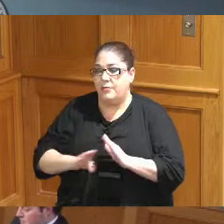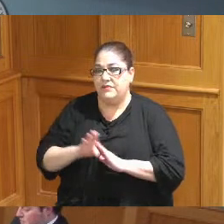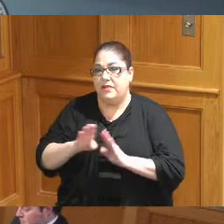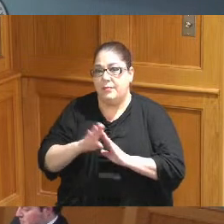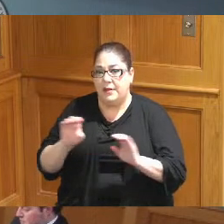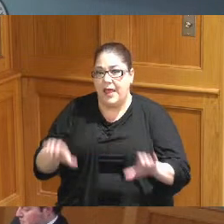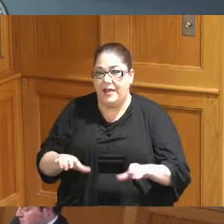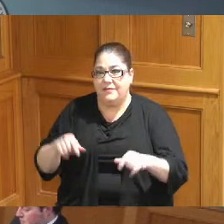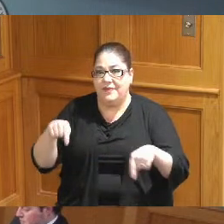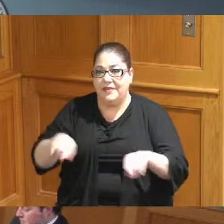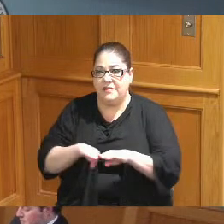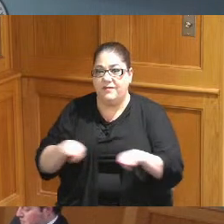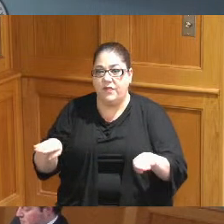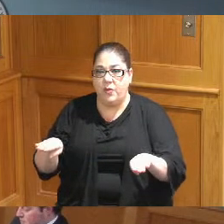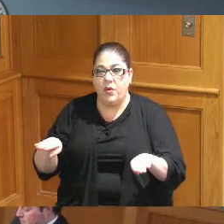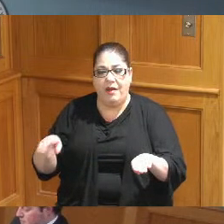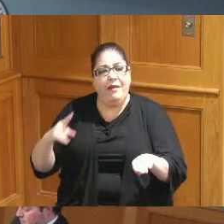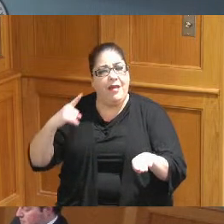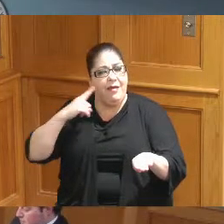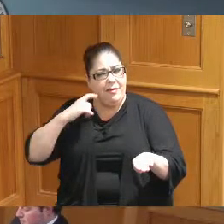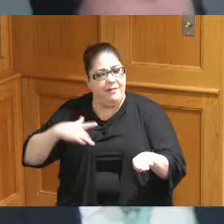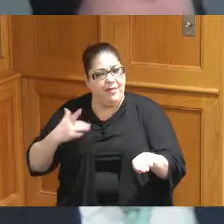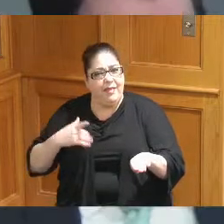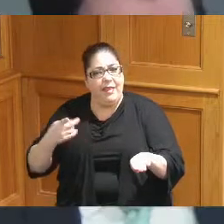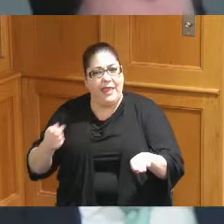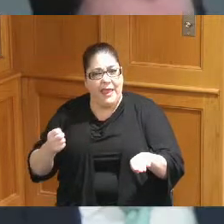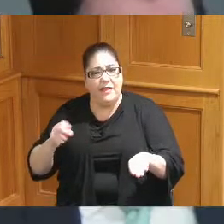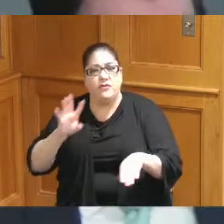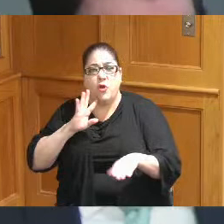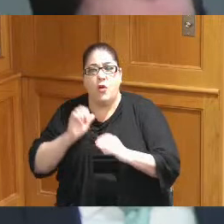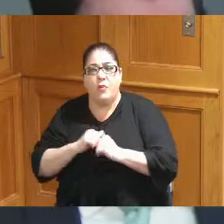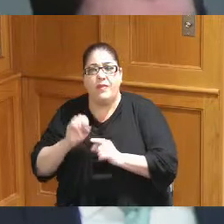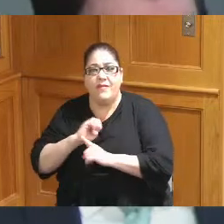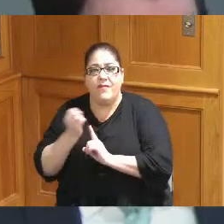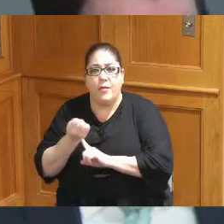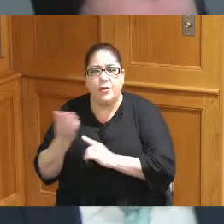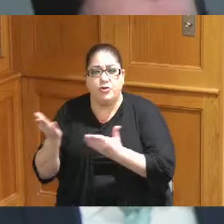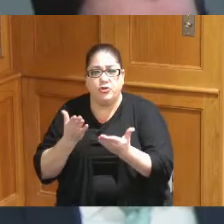this floor I think he's worked or has talked with environmental service on this Mark do you